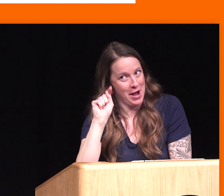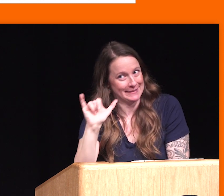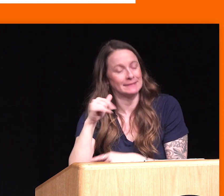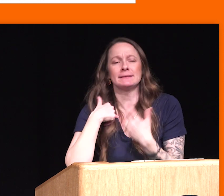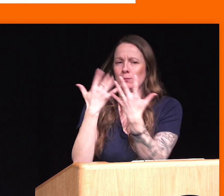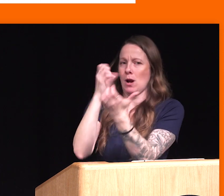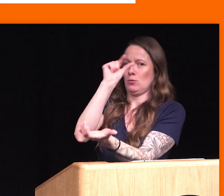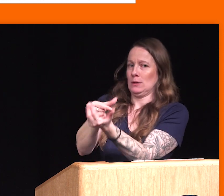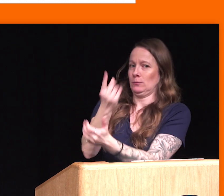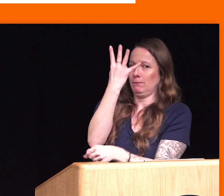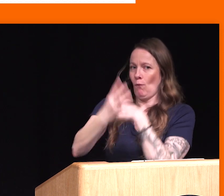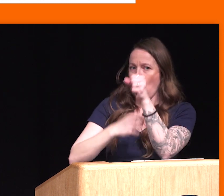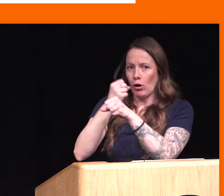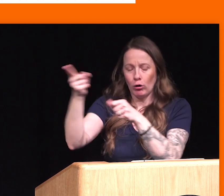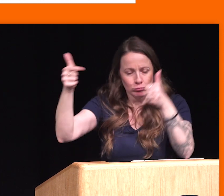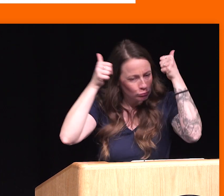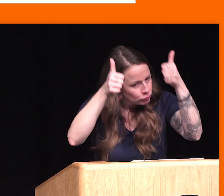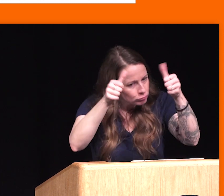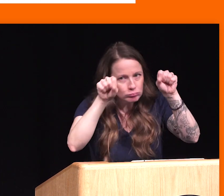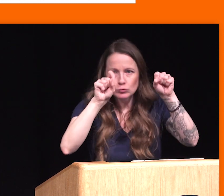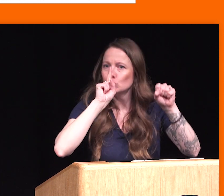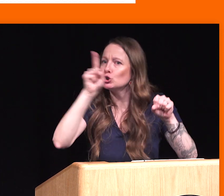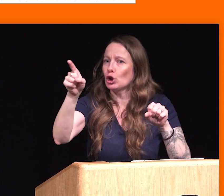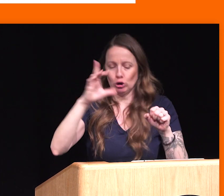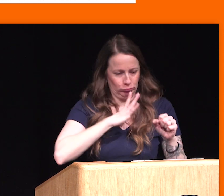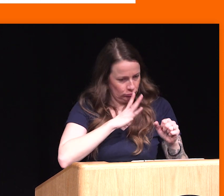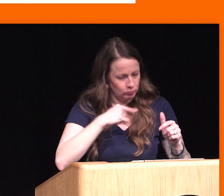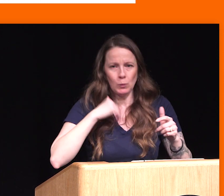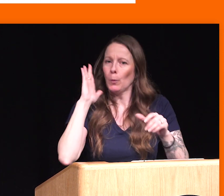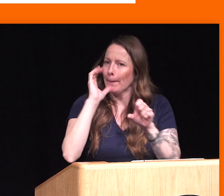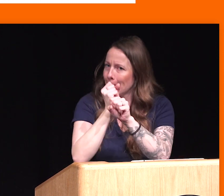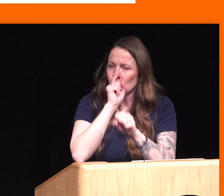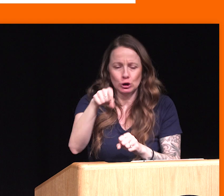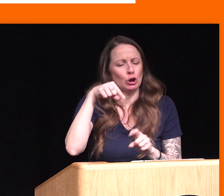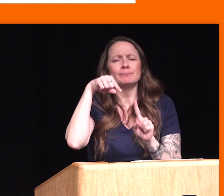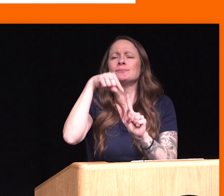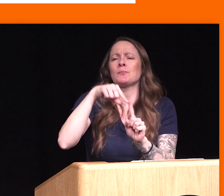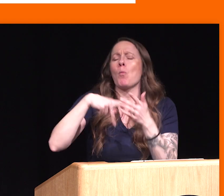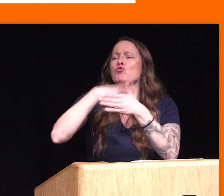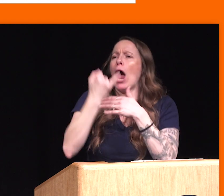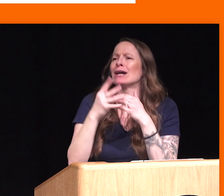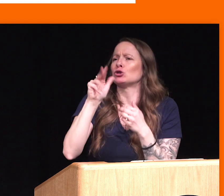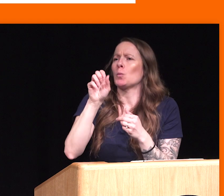And I told Rusty that I wanted to graduate with my PhD in 4 years. He said that would definitely be possible,